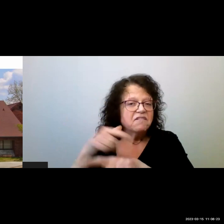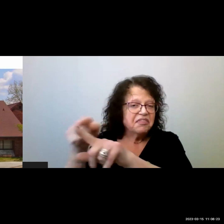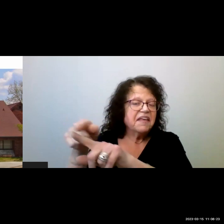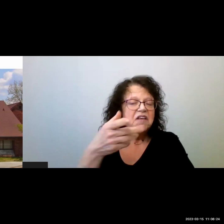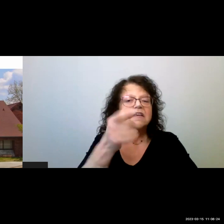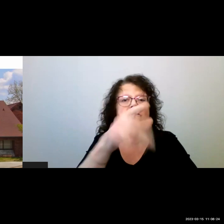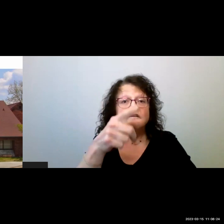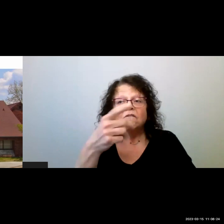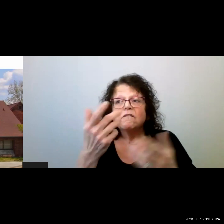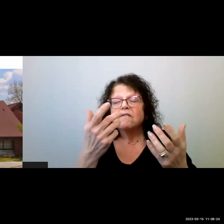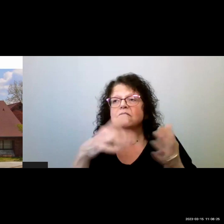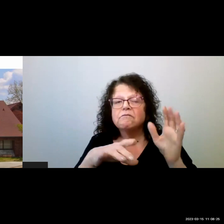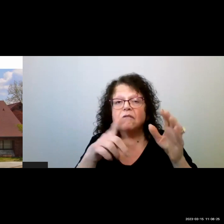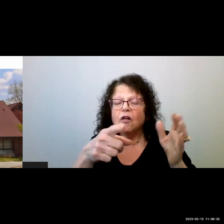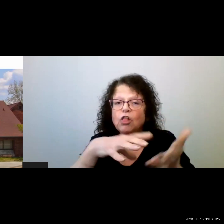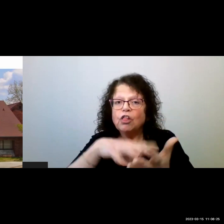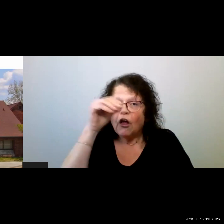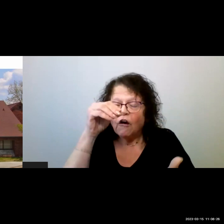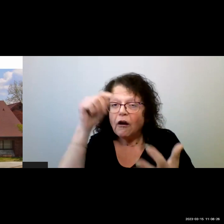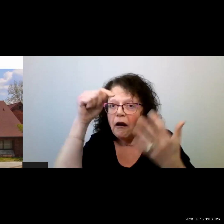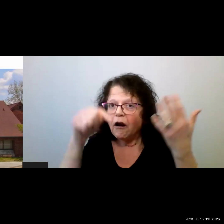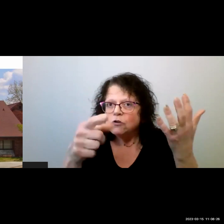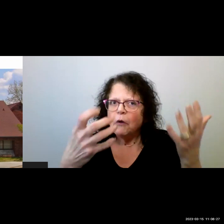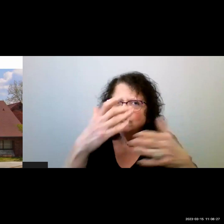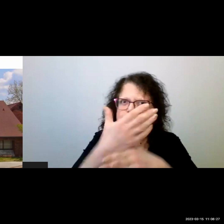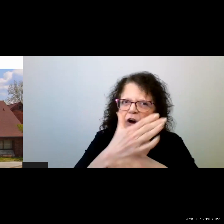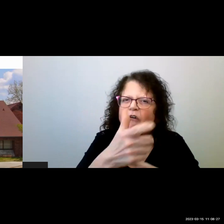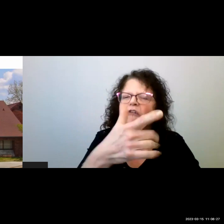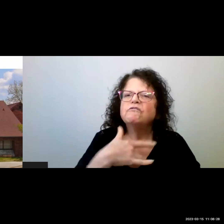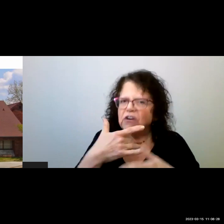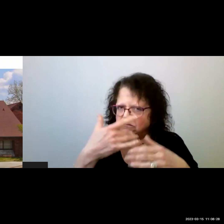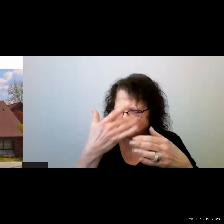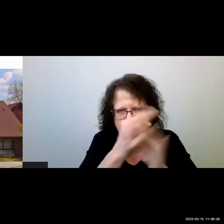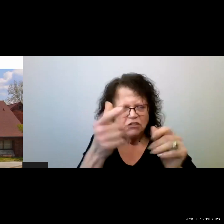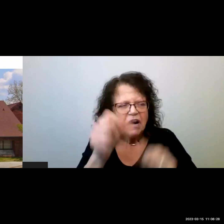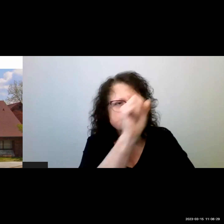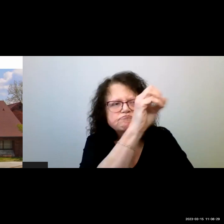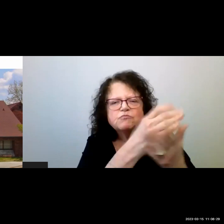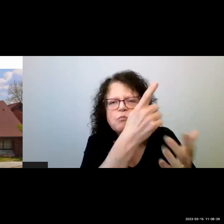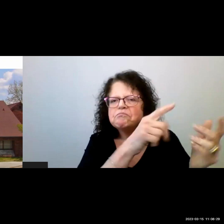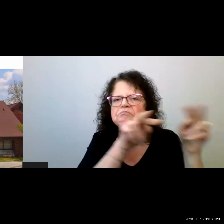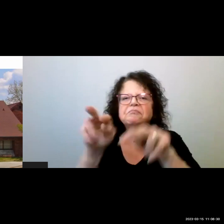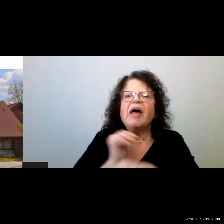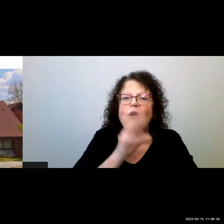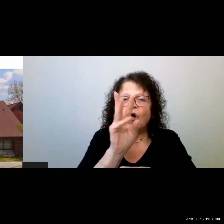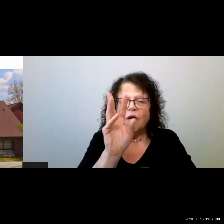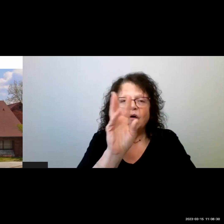today, feel free to visit our website. We'll be providing that link later in our webinar.